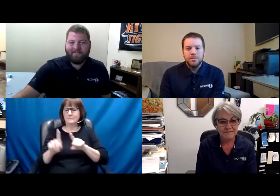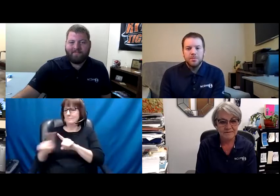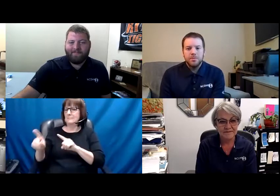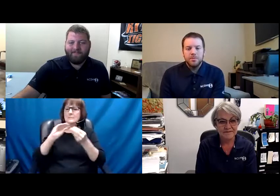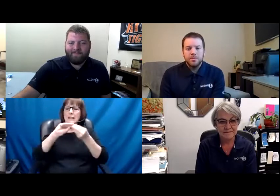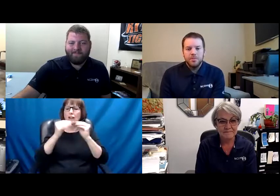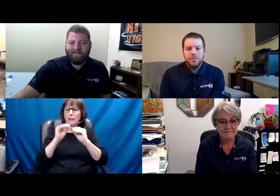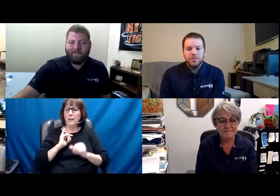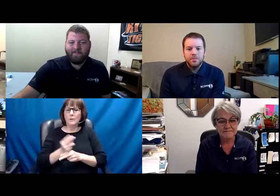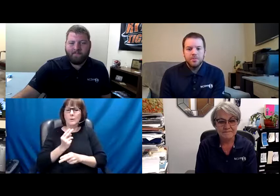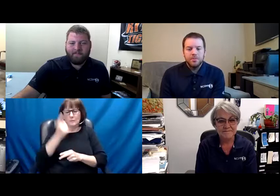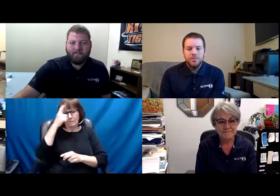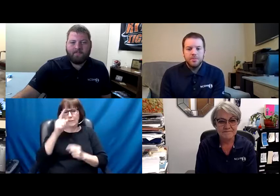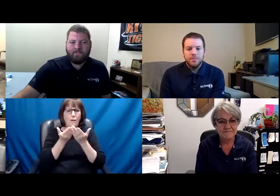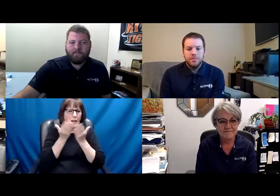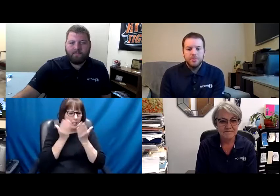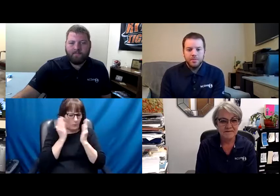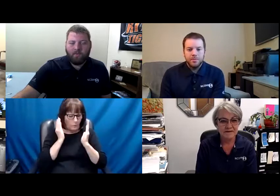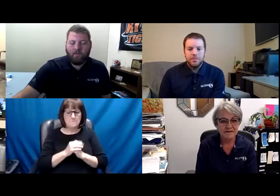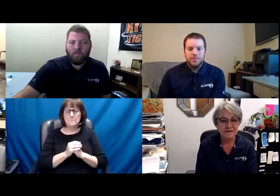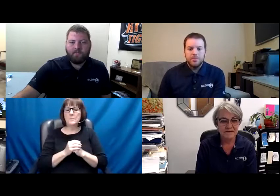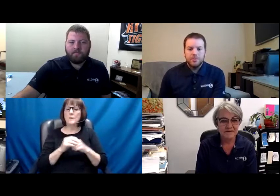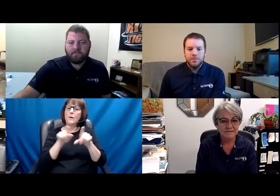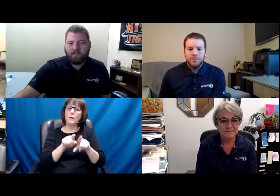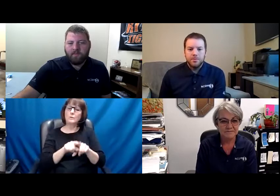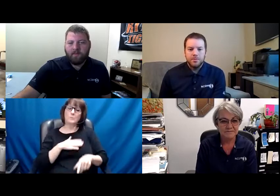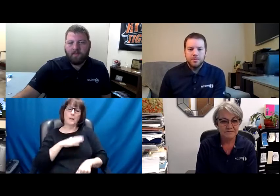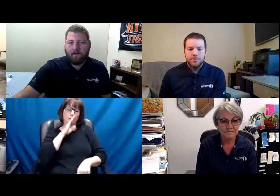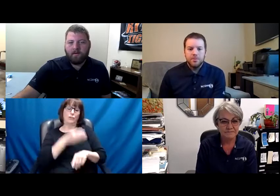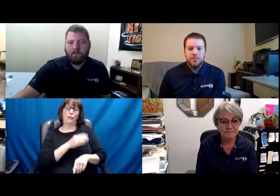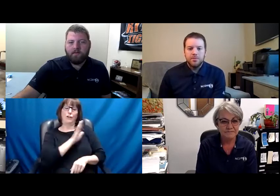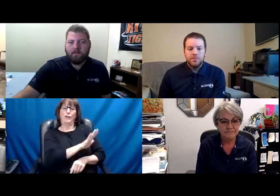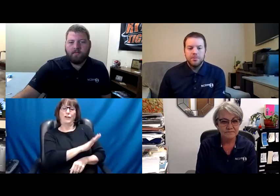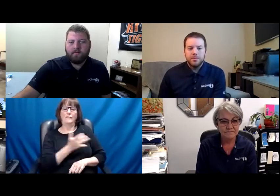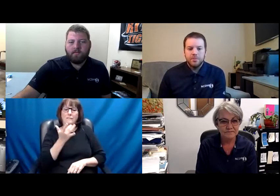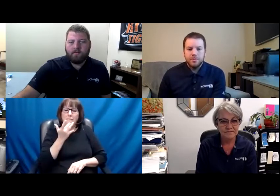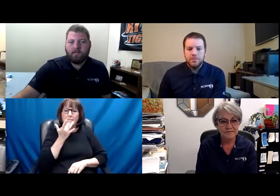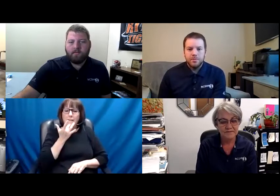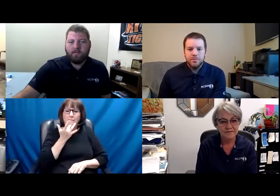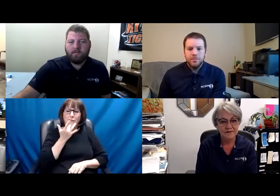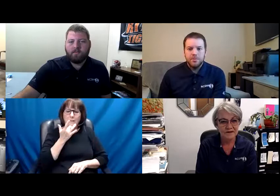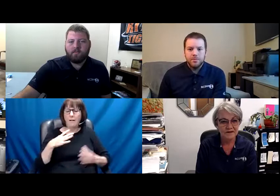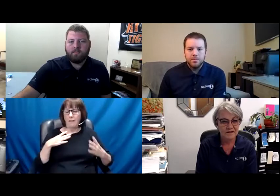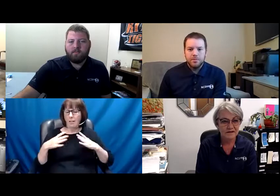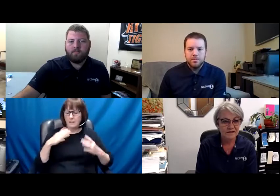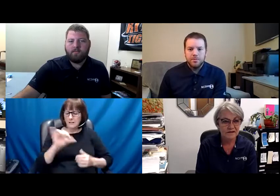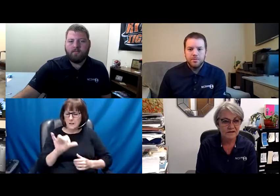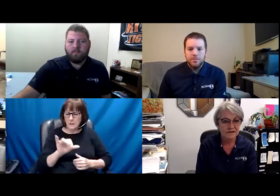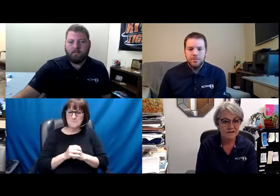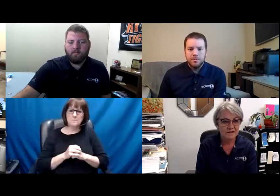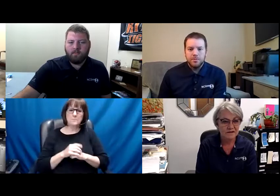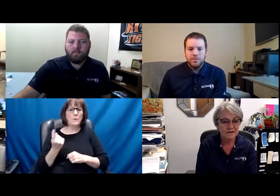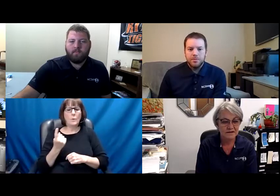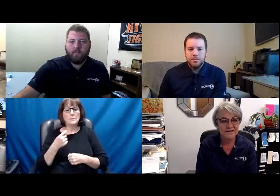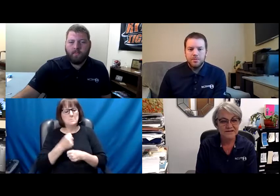for Halloween. It was also my daughter's favorite um holiday I always made her Halloween costumes